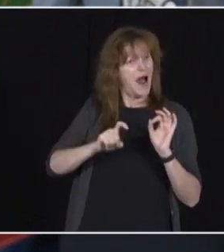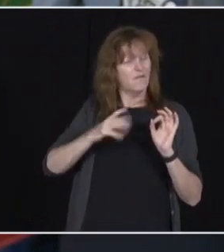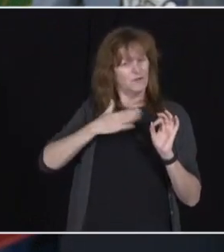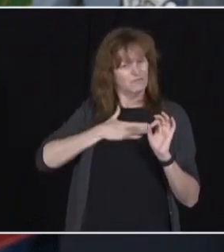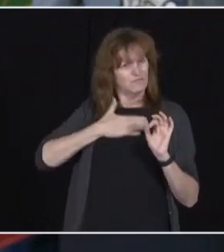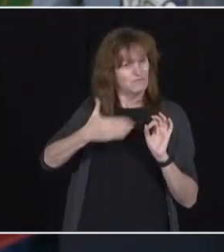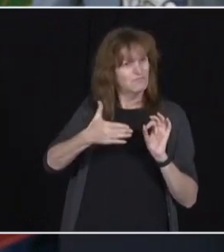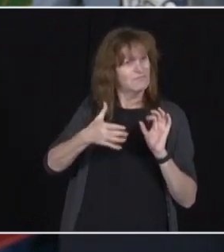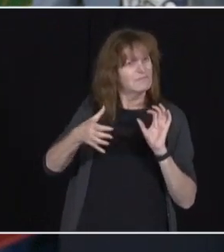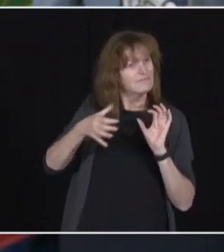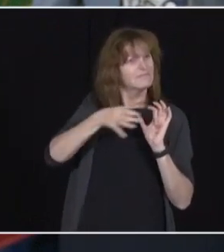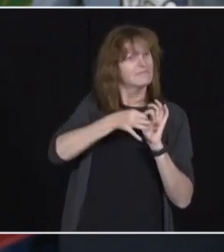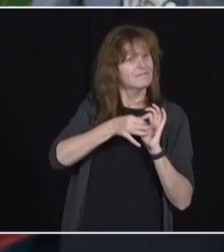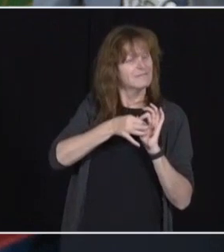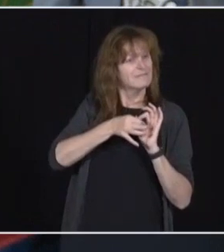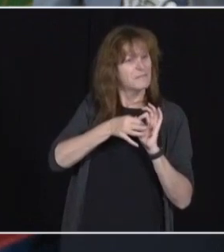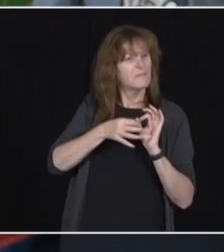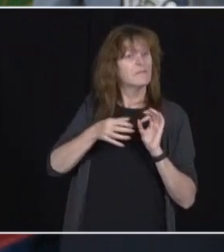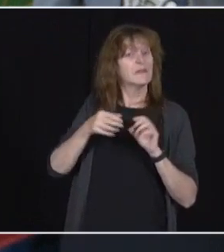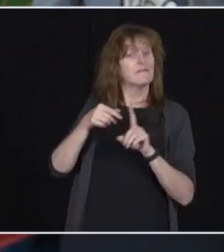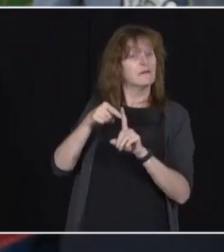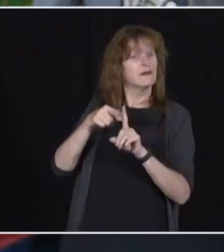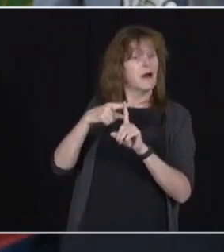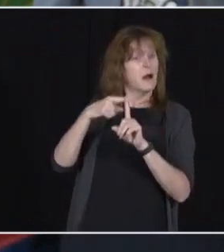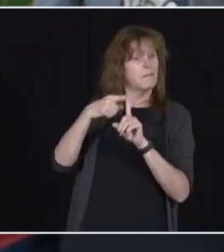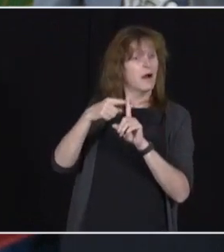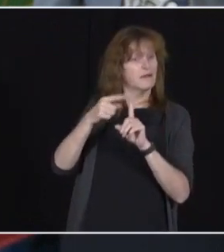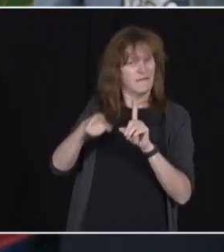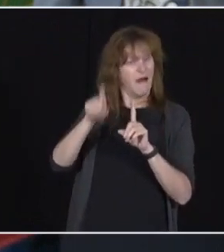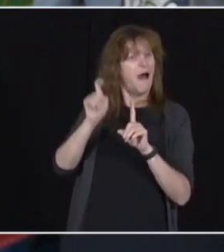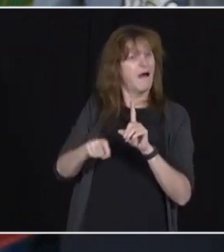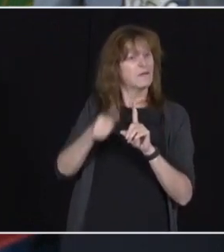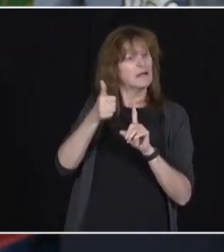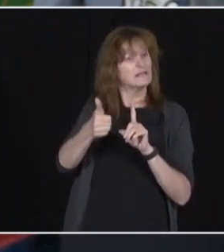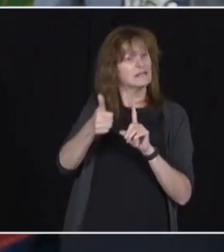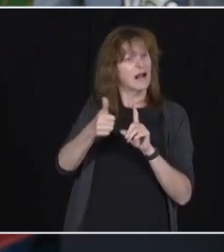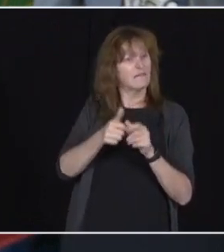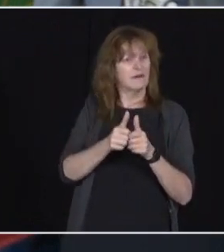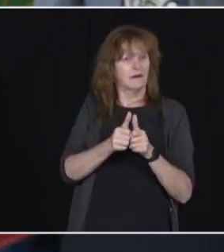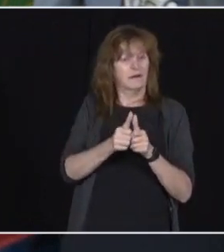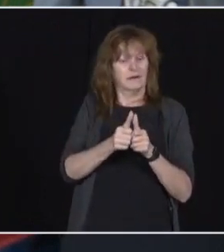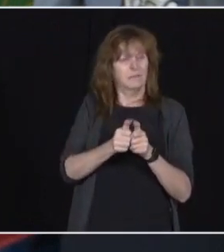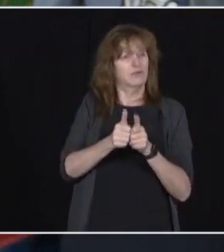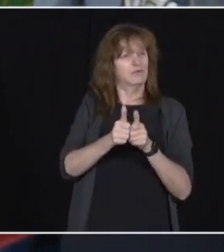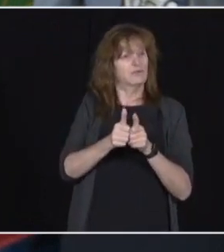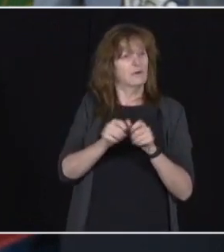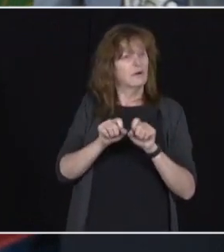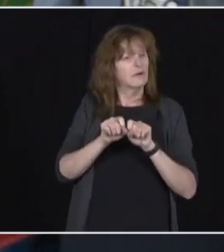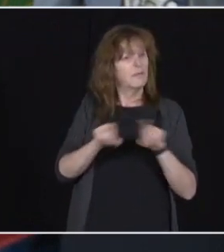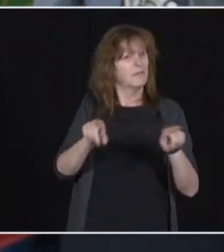for the app and then deciding to send out push notifications if they test positive. People these days are very sceptical of technology.